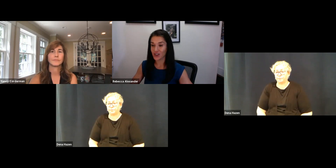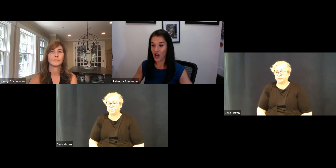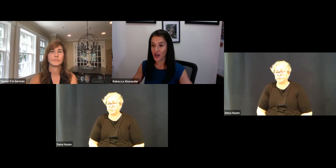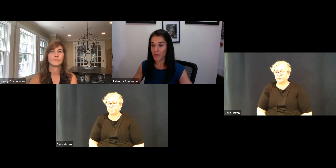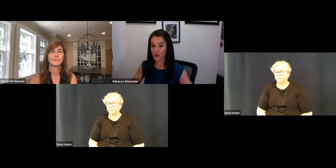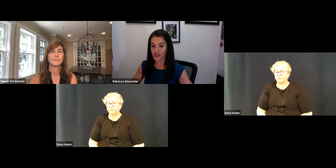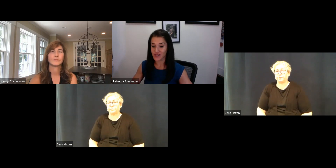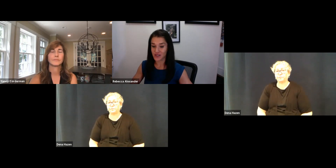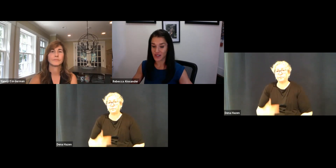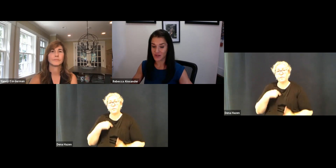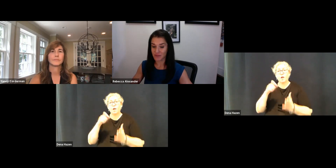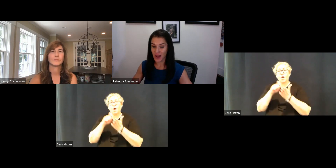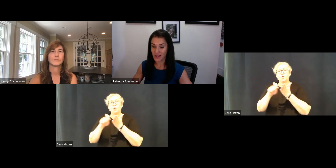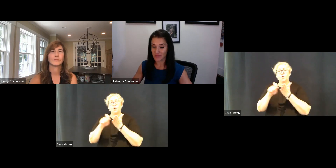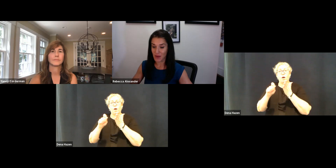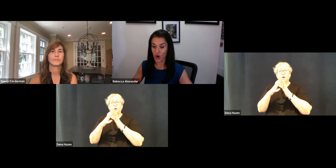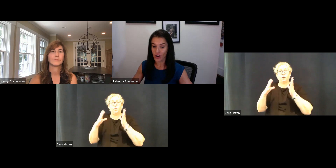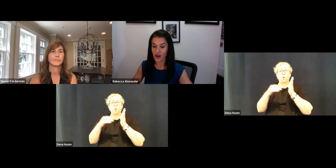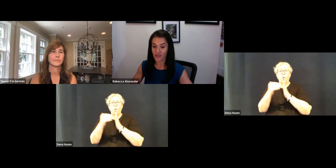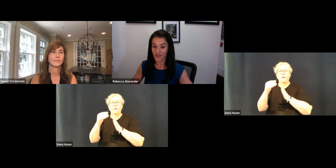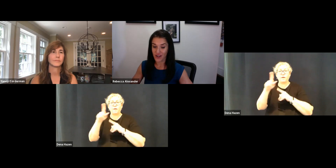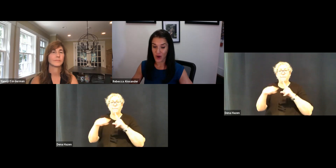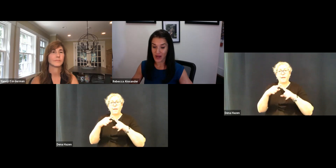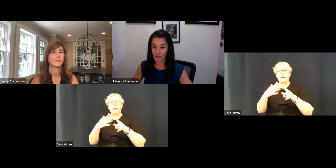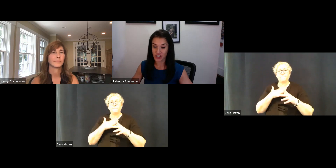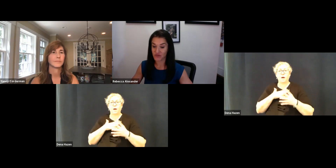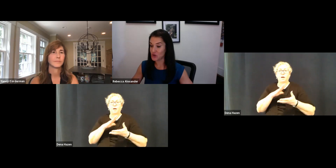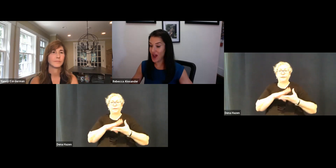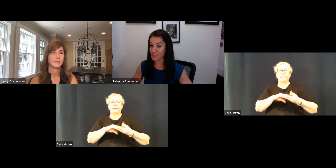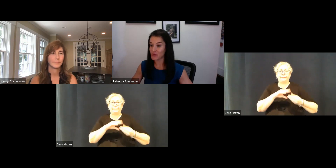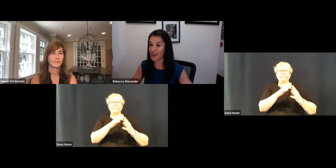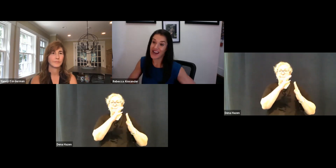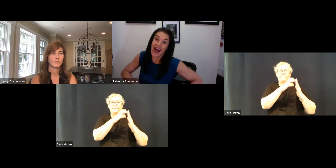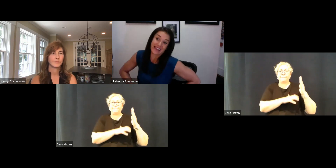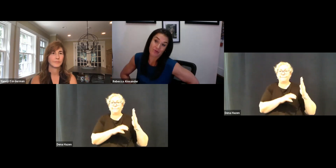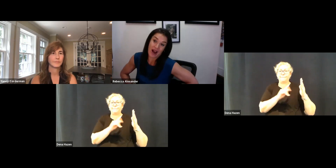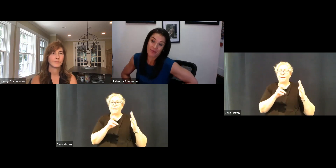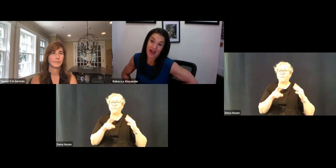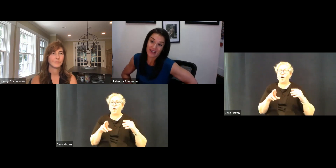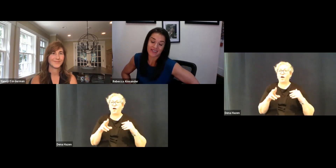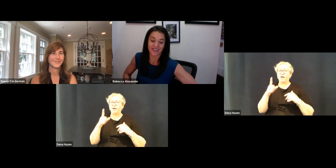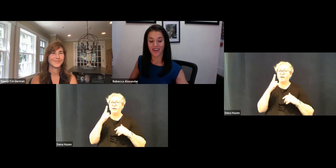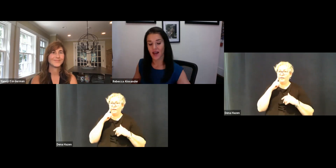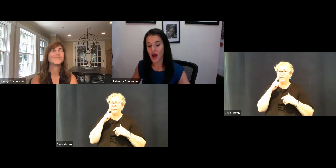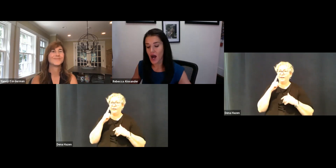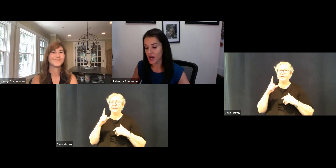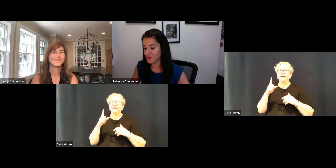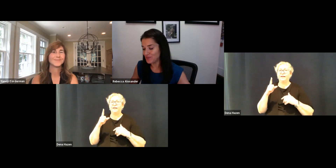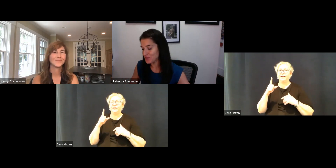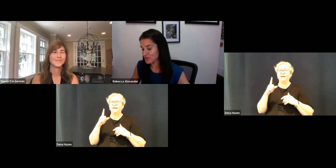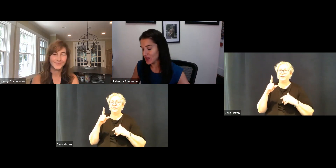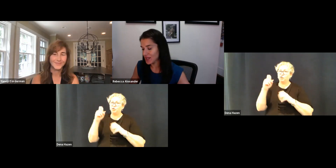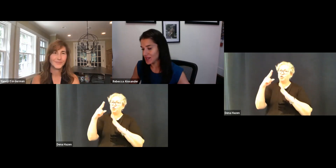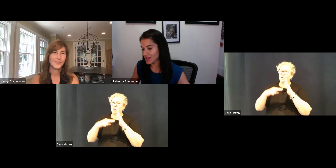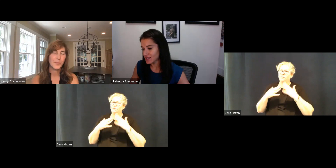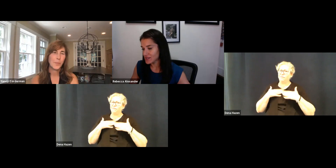a lot about this in my memoir, Not Fade Away, which if you haven't read, I highly recommend.